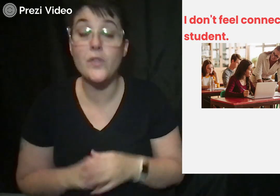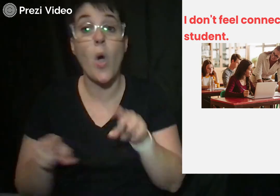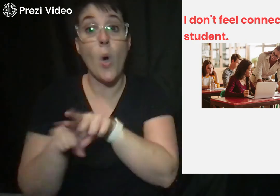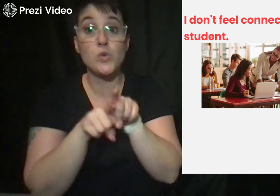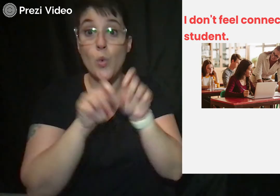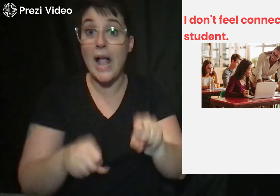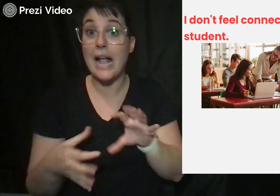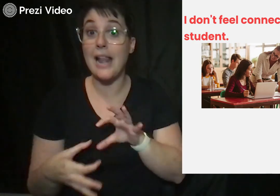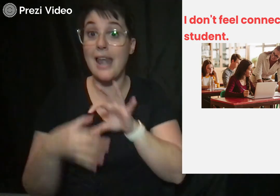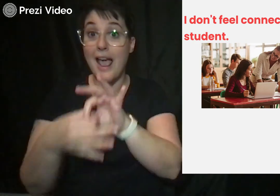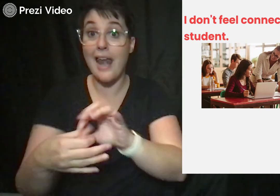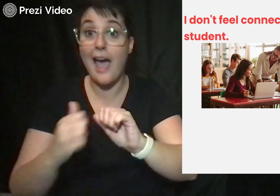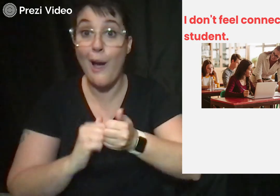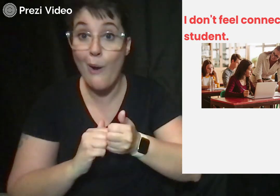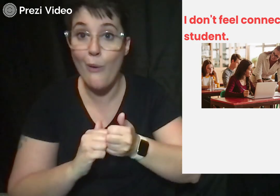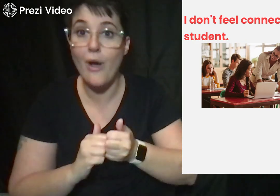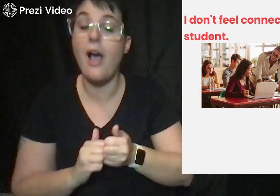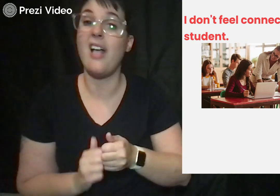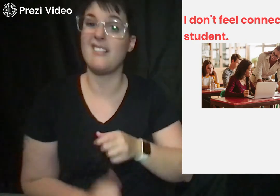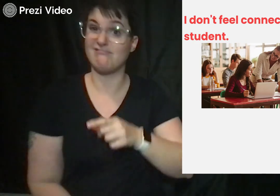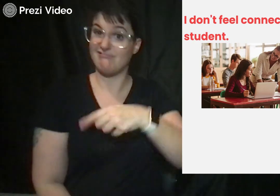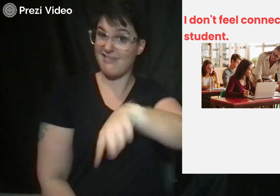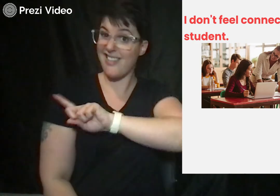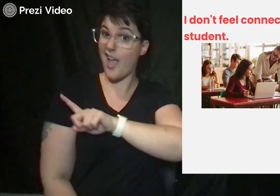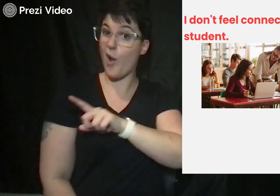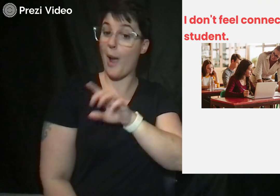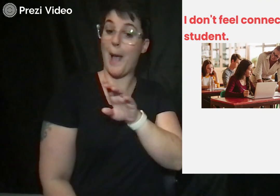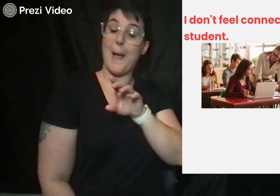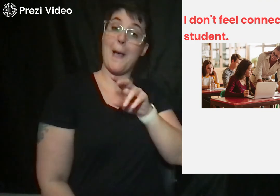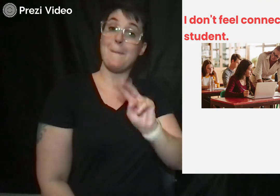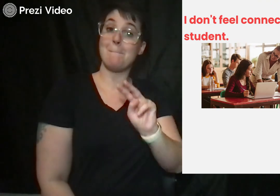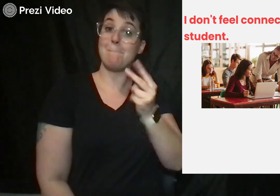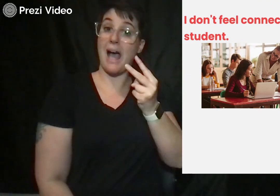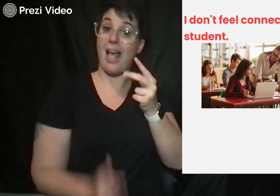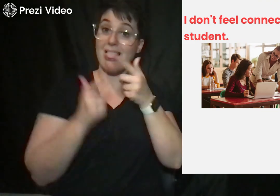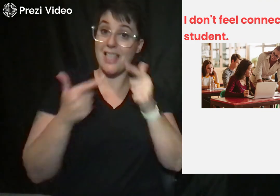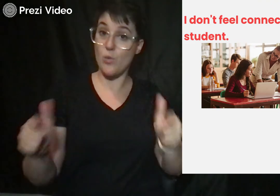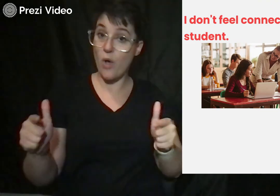You can also connect by praising their bilingualism